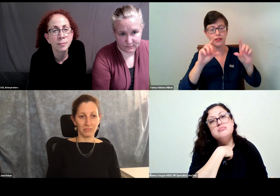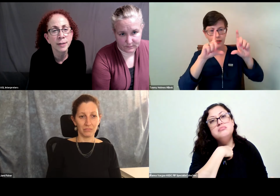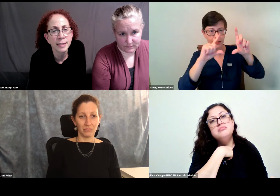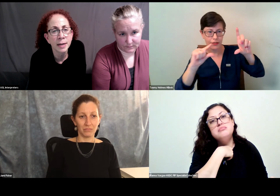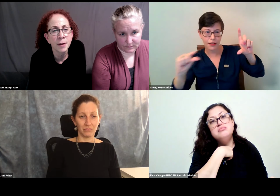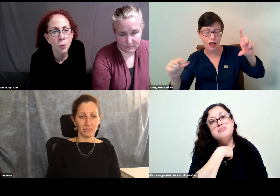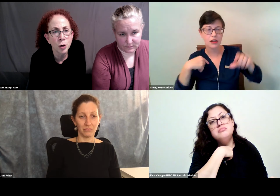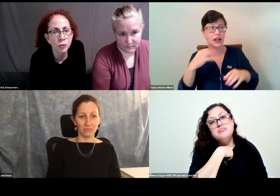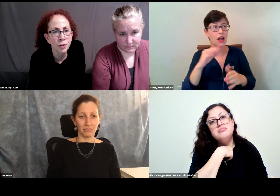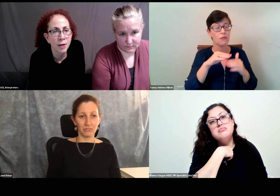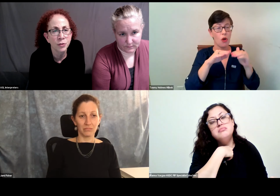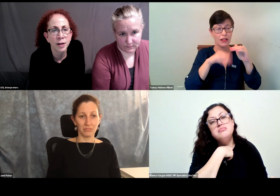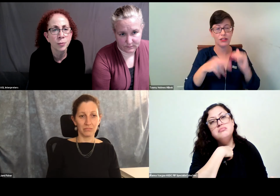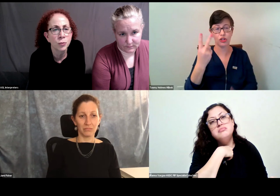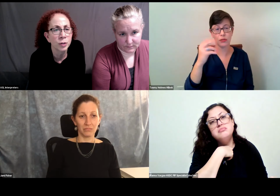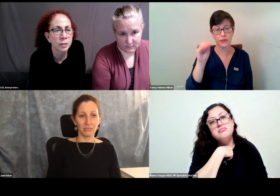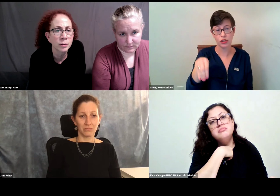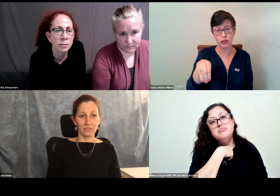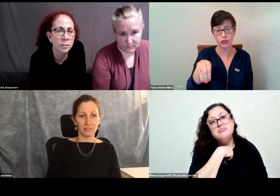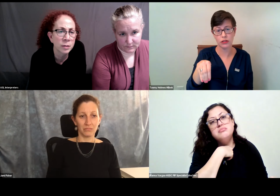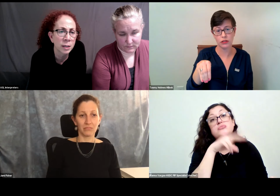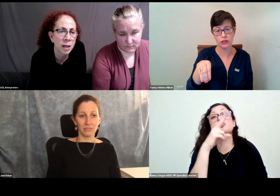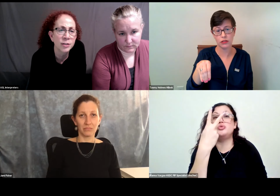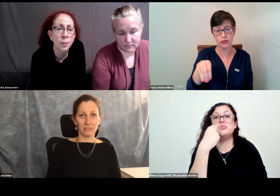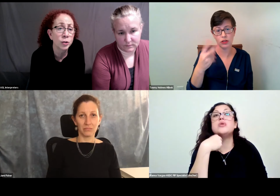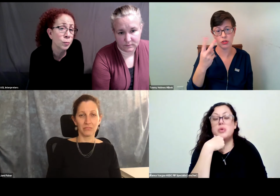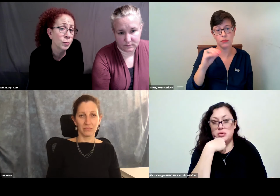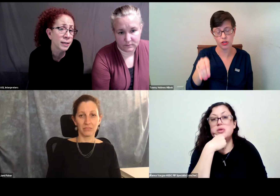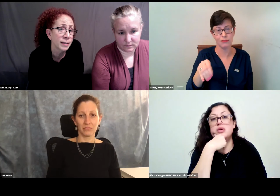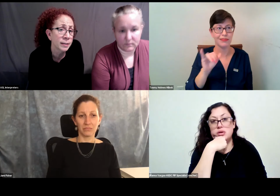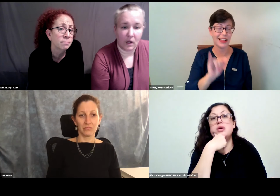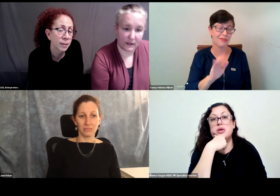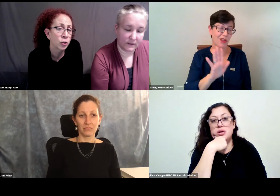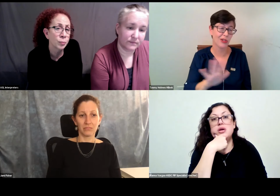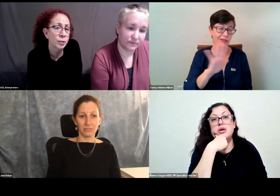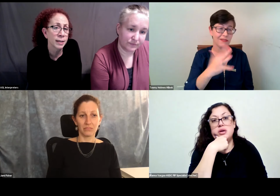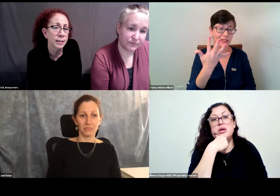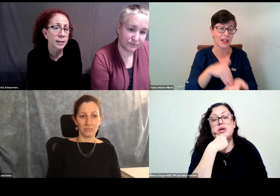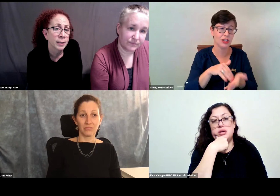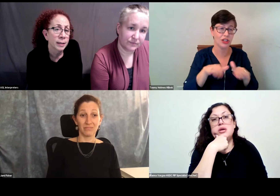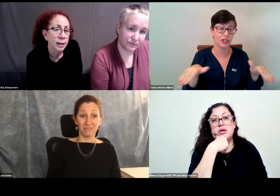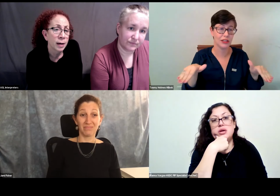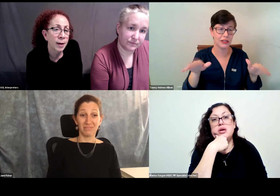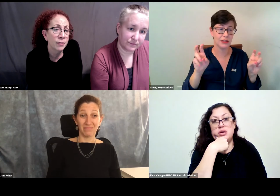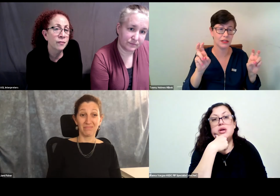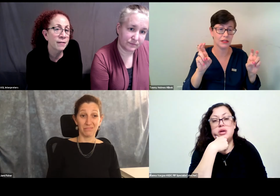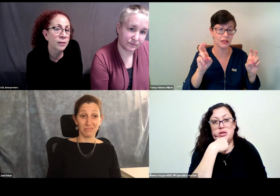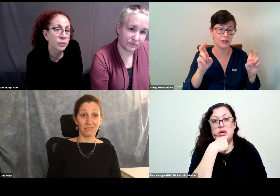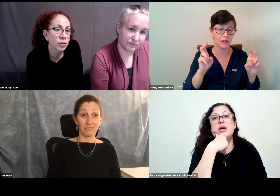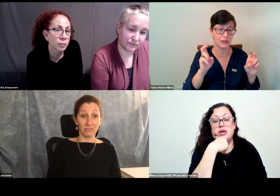they say about 400,000 that number really declined to about 2% or 2% about 5000 children.